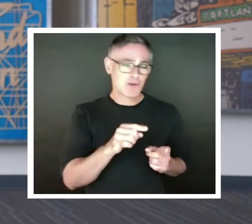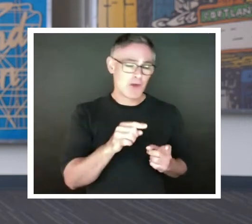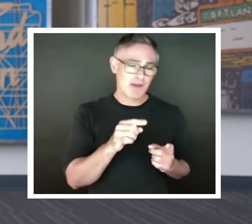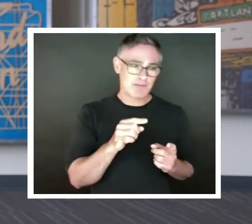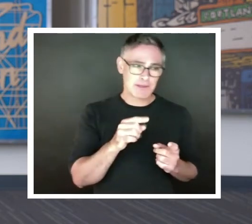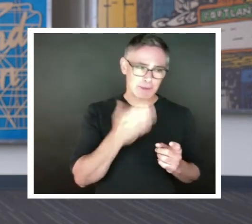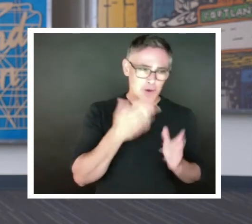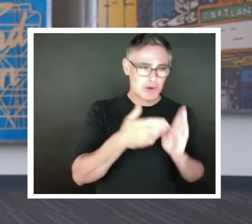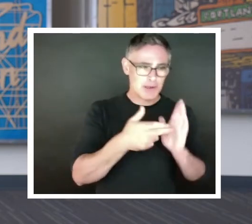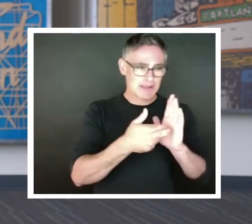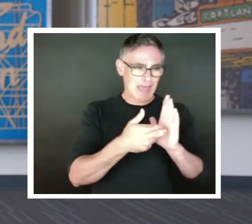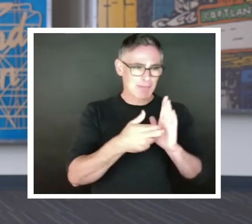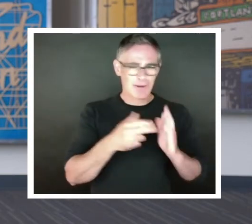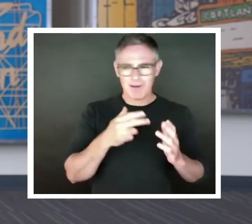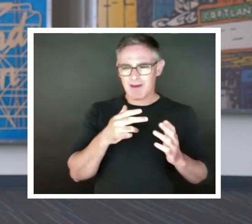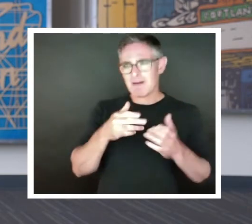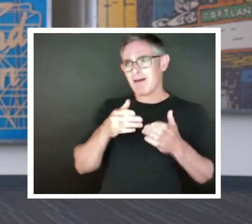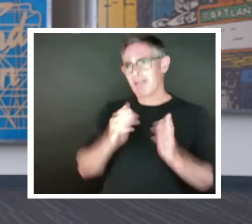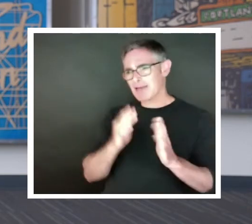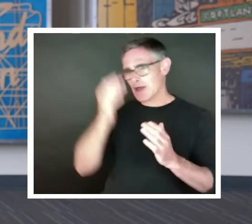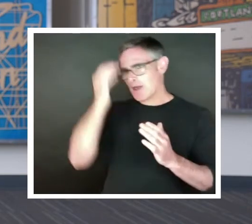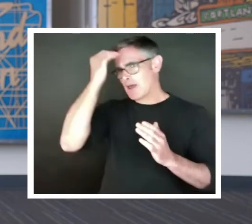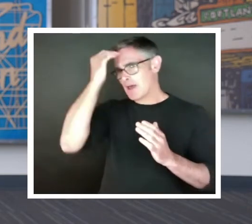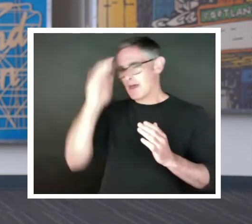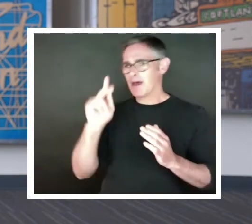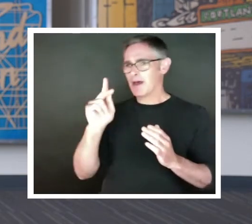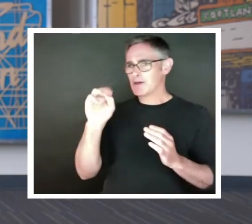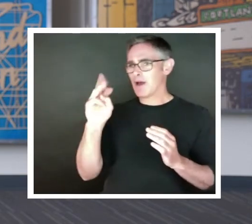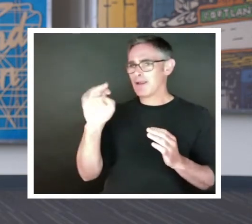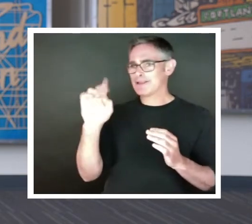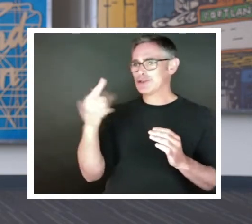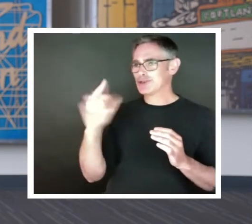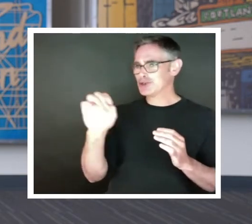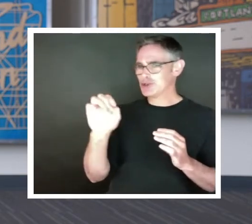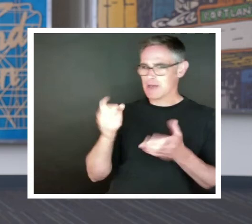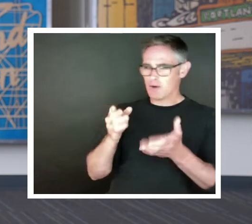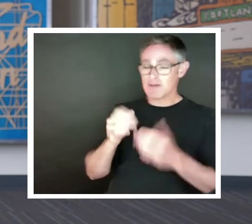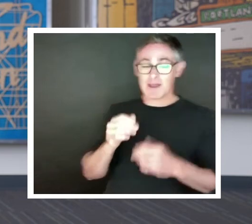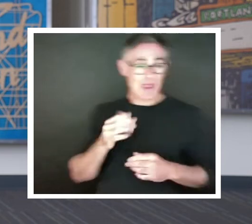And the stereotypes that I previously held about techies and engineers have been shattered